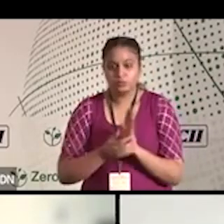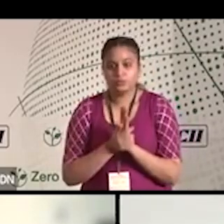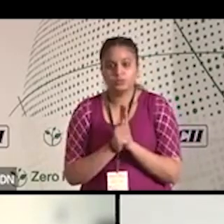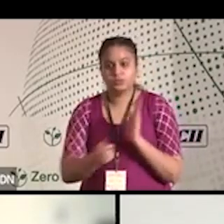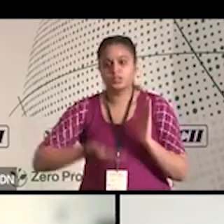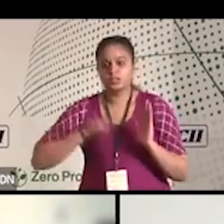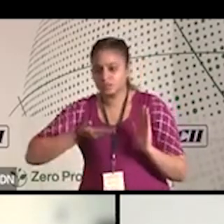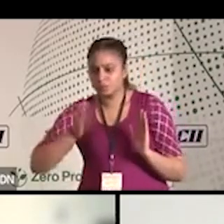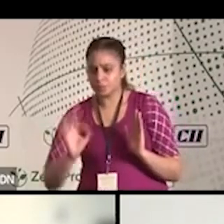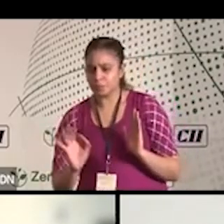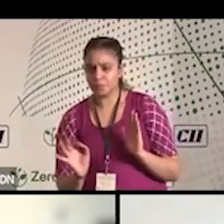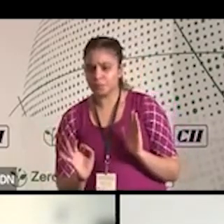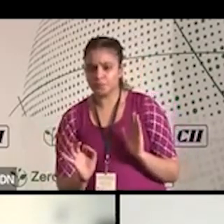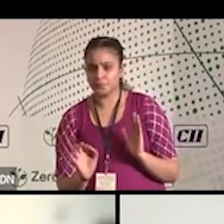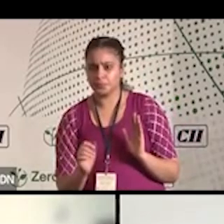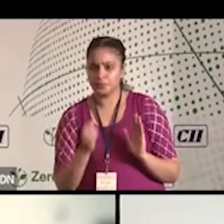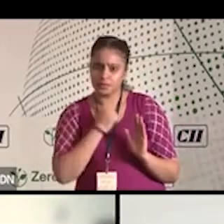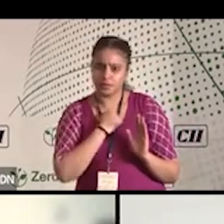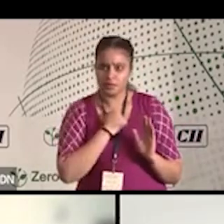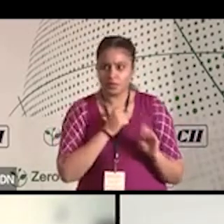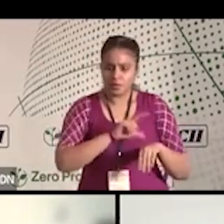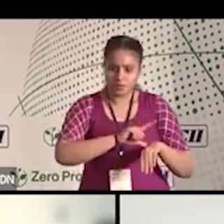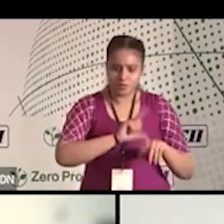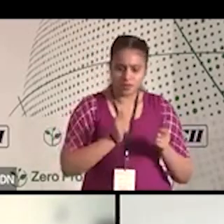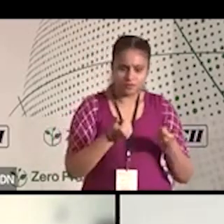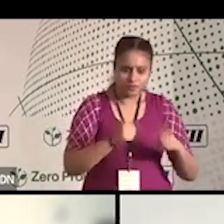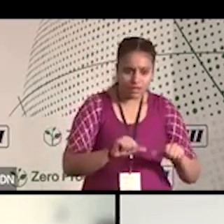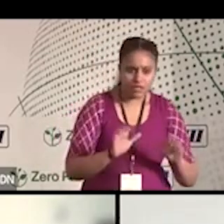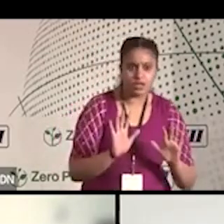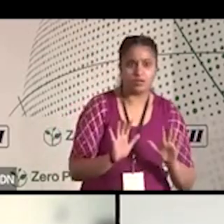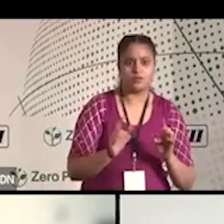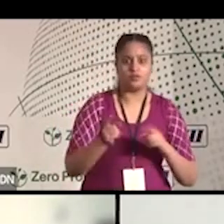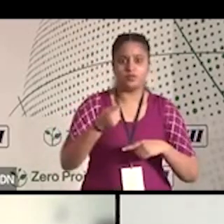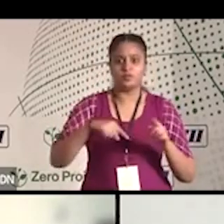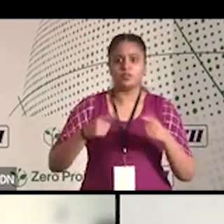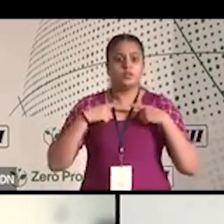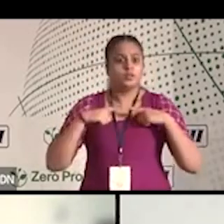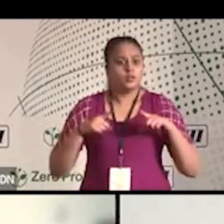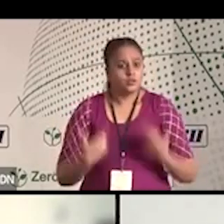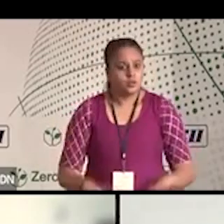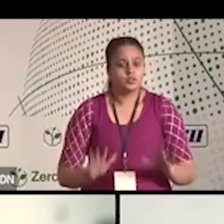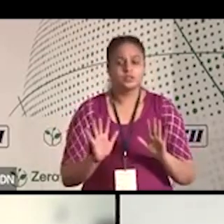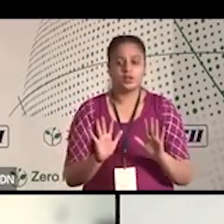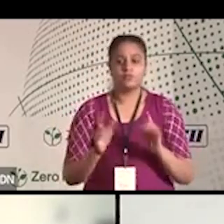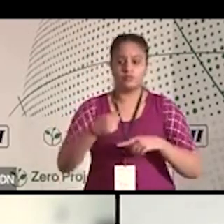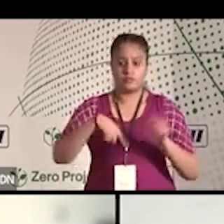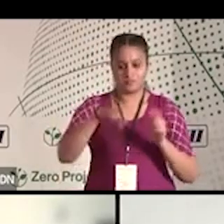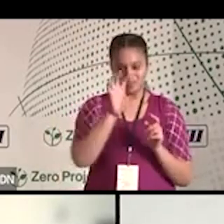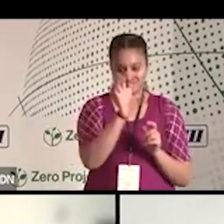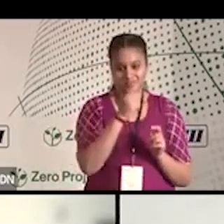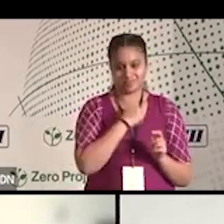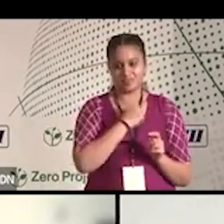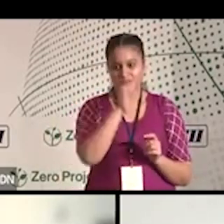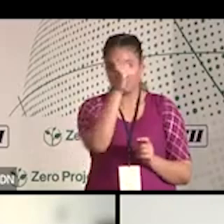Yes, we do have frameworks. We do have, you know, the nurses which are there in the country. Everything is defined.